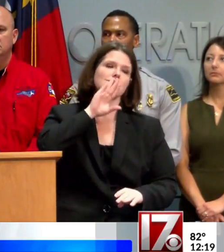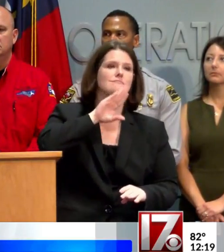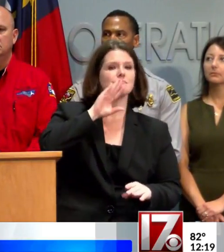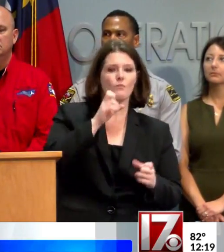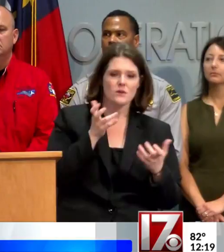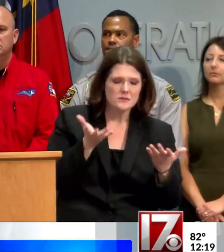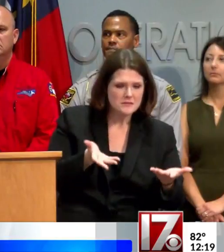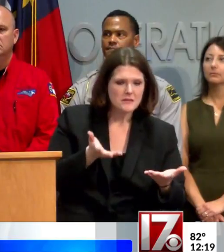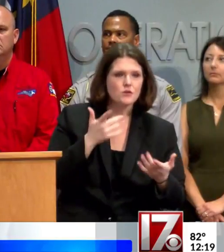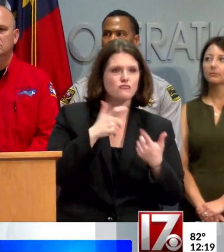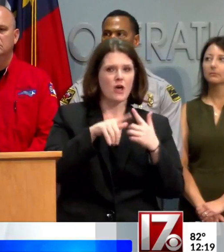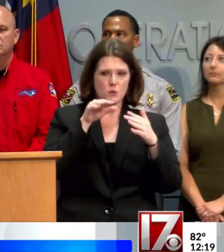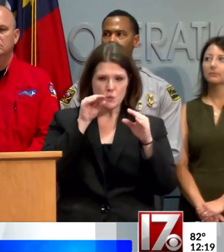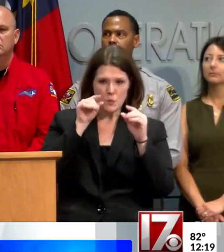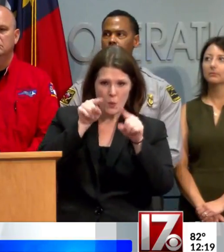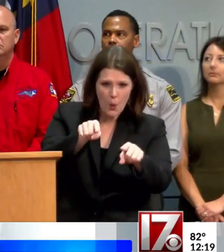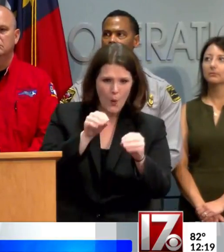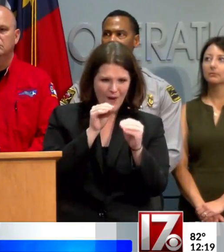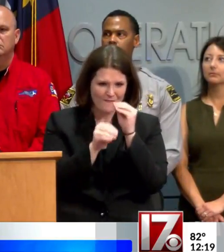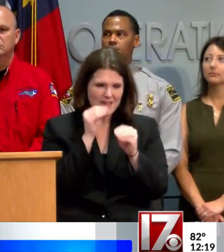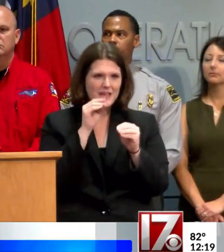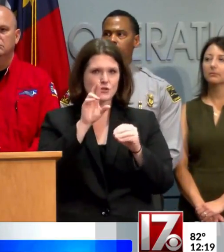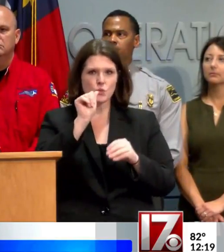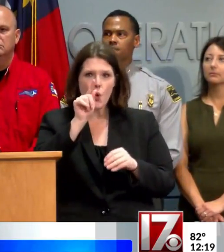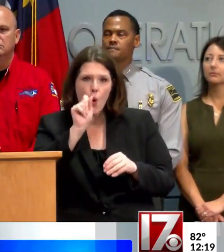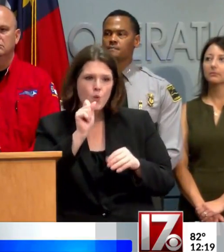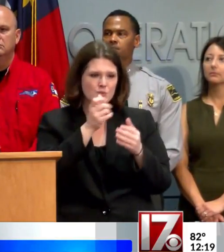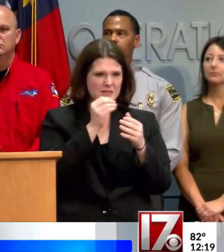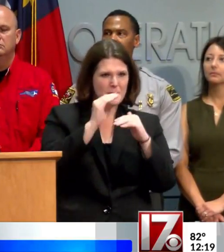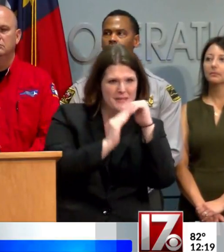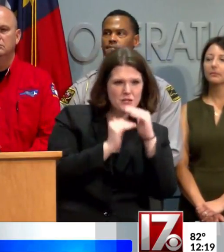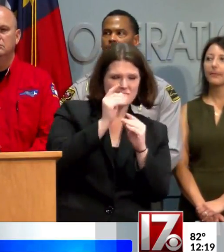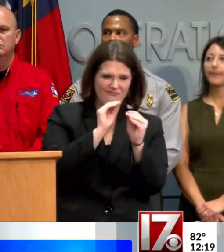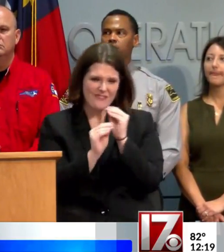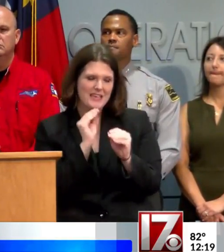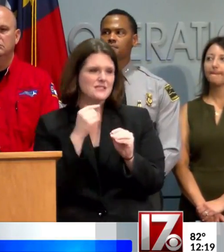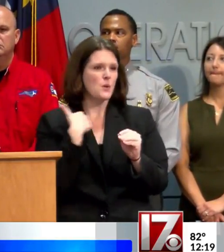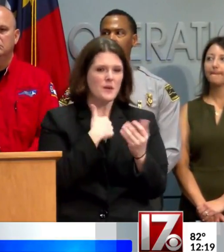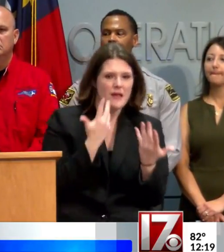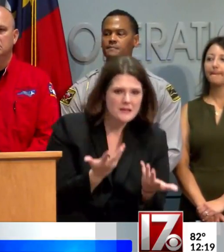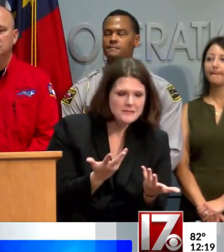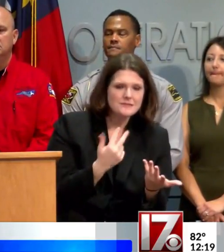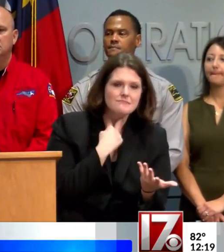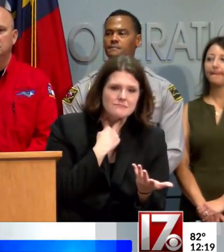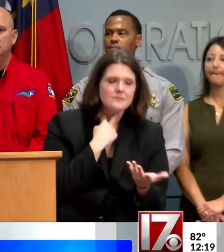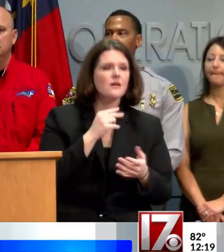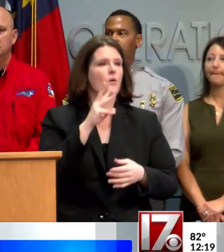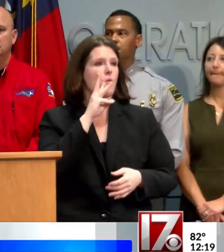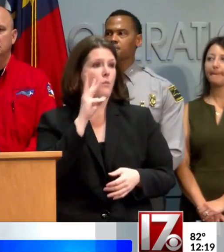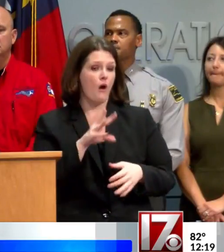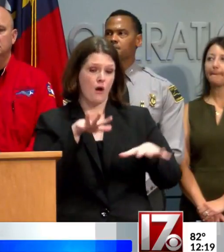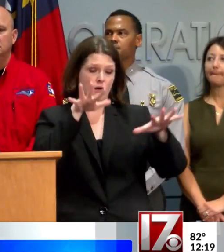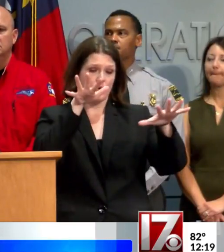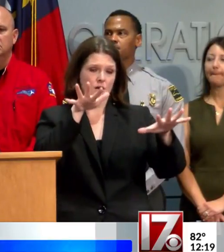INCREDIBLY FRUSTRATING NOT ONLY TO YOU GOING HOME BUT TO THE RESPONDERS AND TO OUR PRIVATE SECTOR PARTNERS WHO WANT TO GET